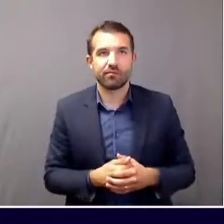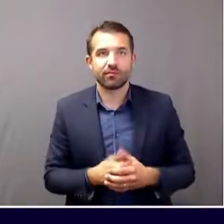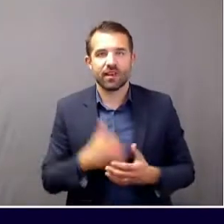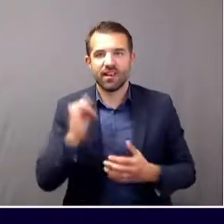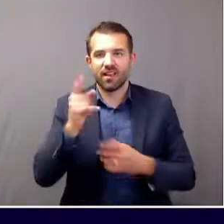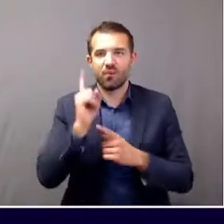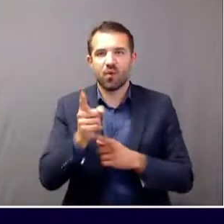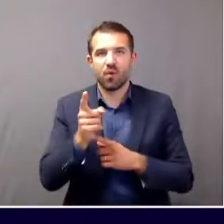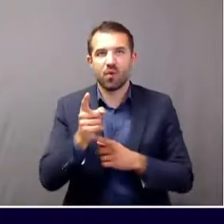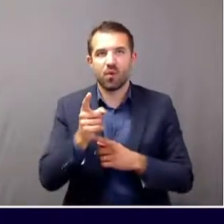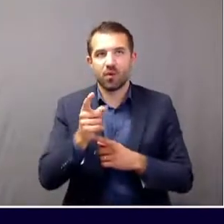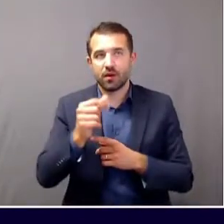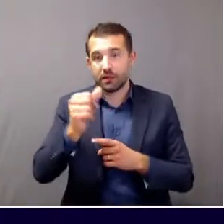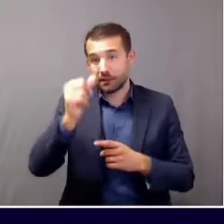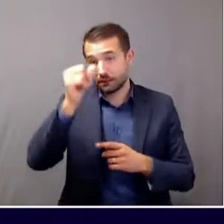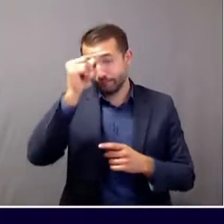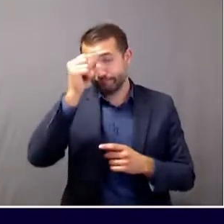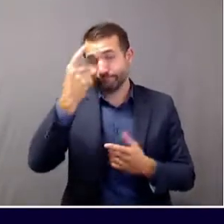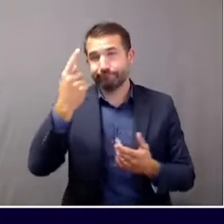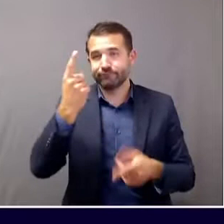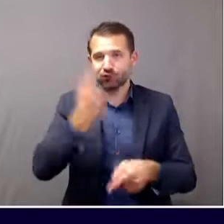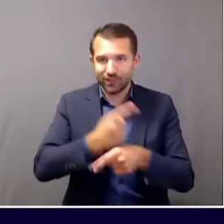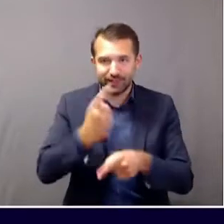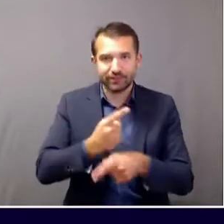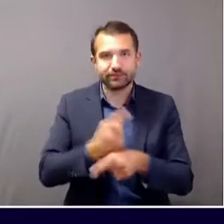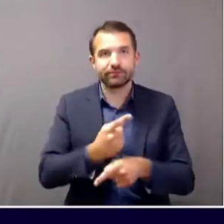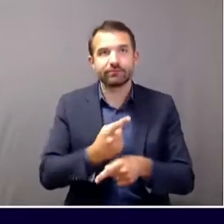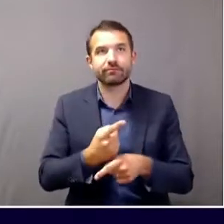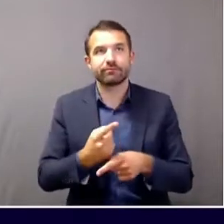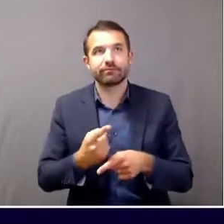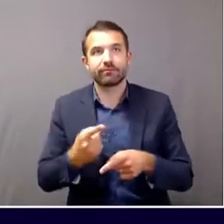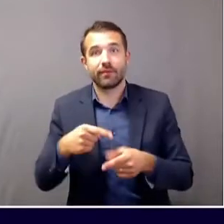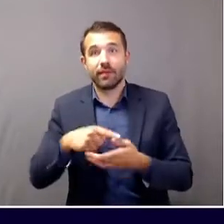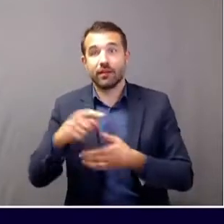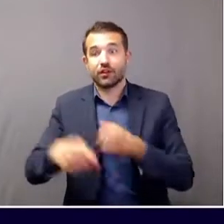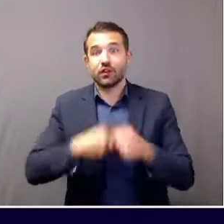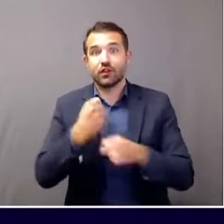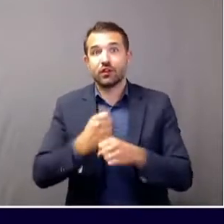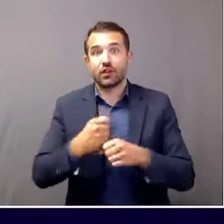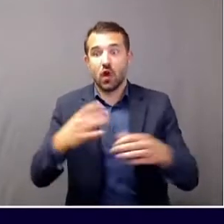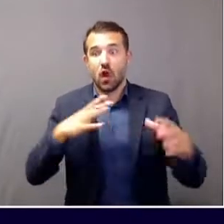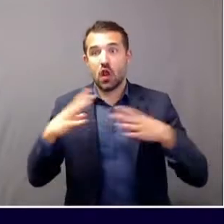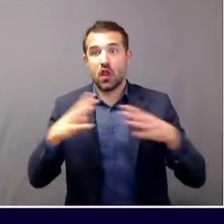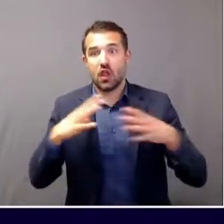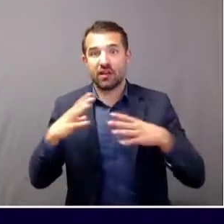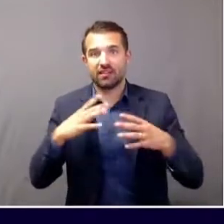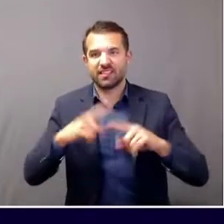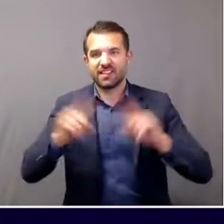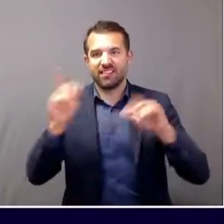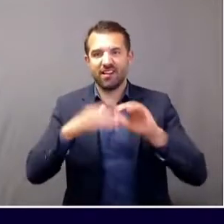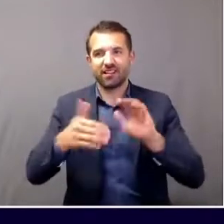that this year's holiday season